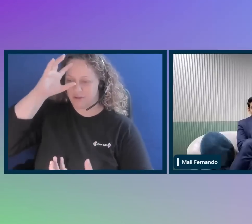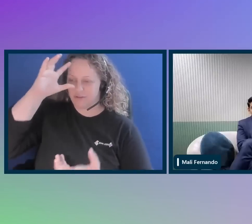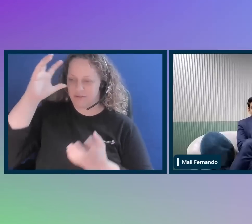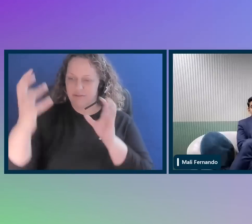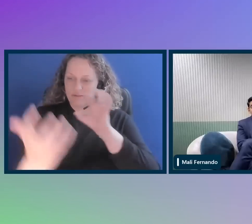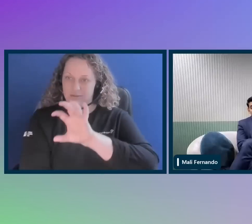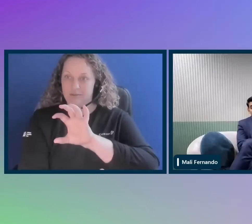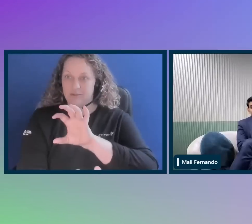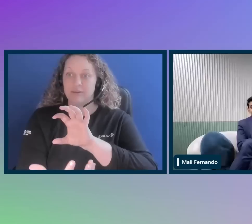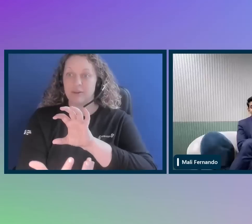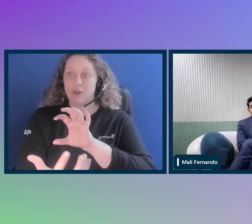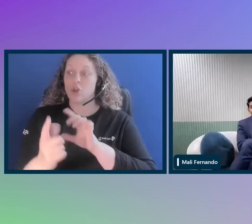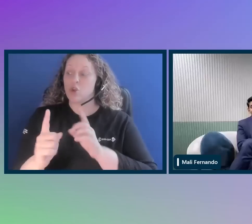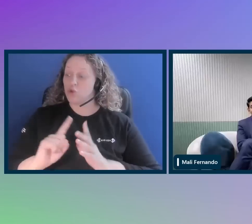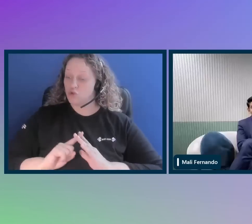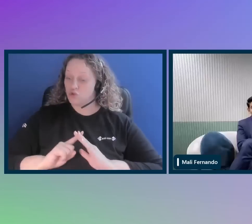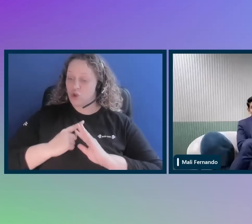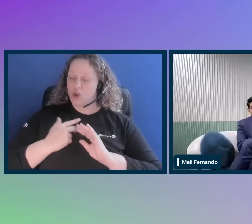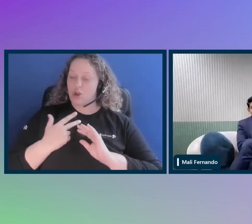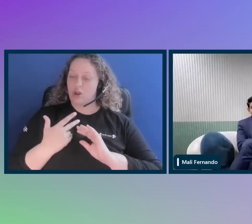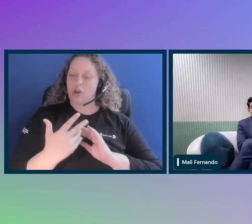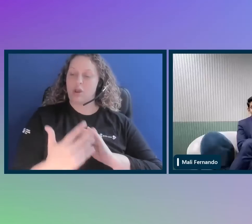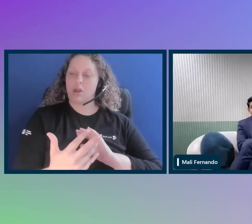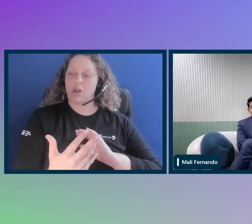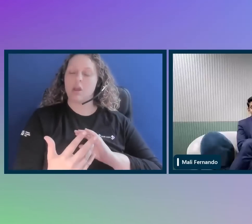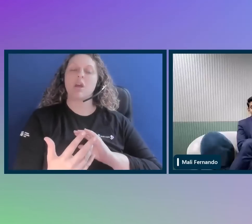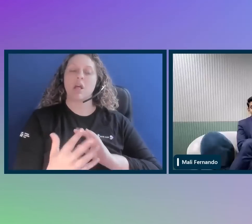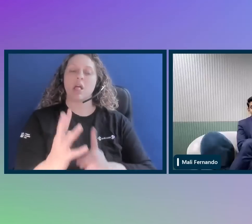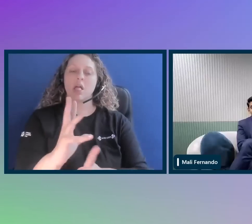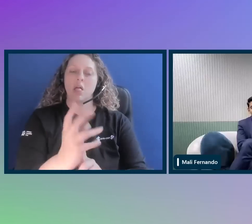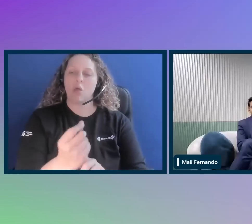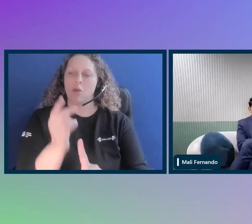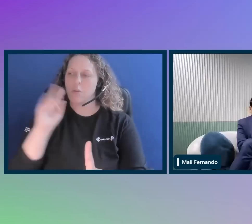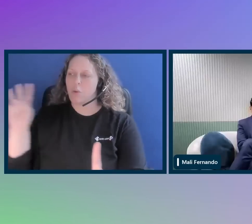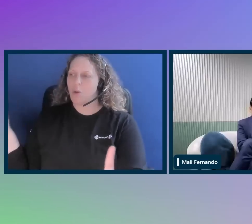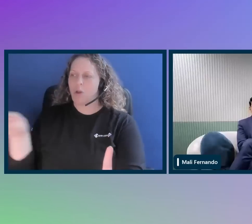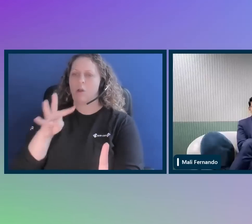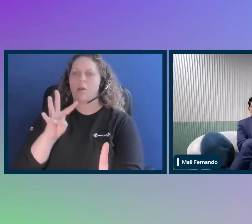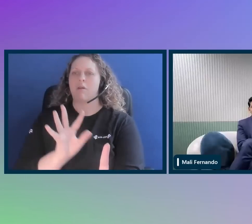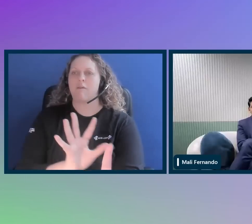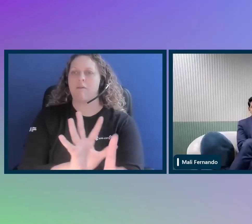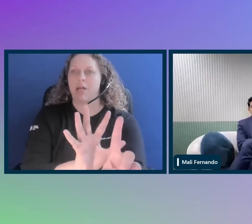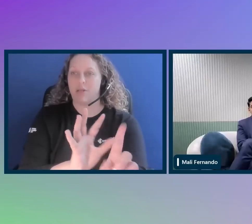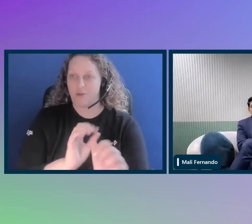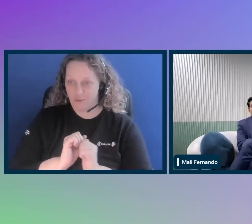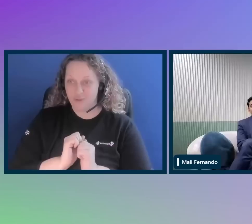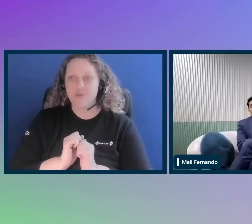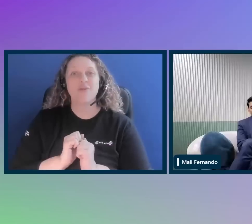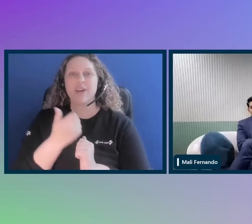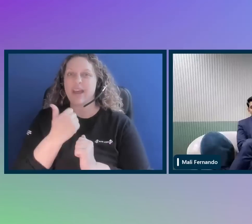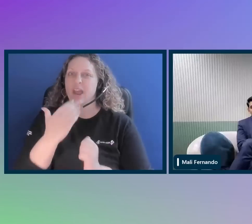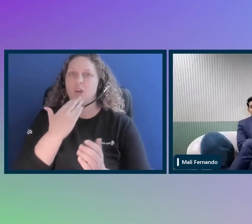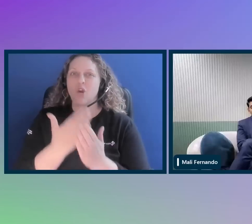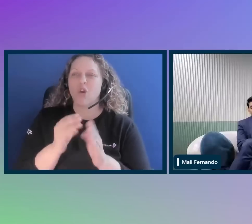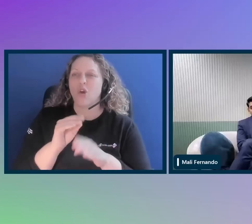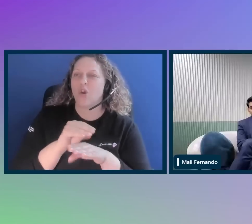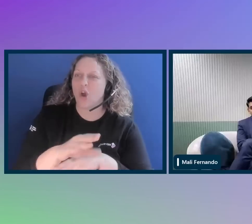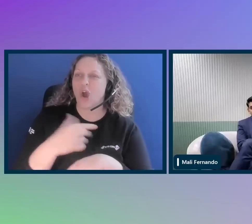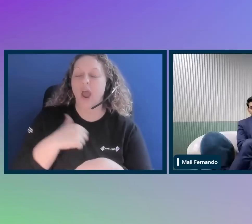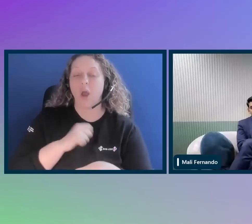if you get the culture right within an organization. As with any good cause, our work will continue,